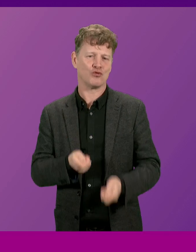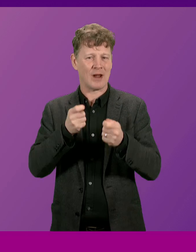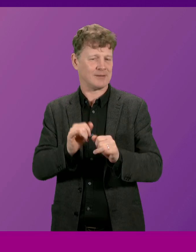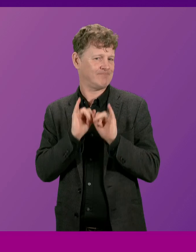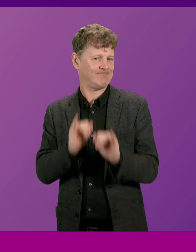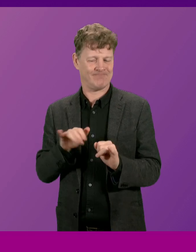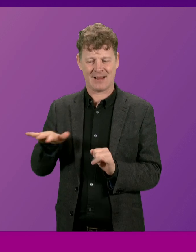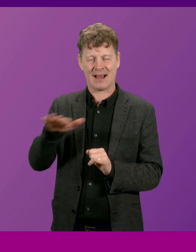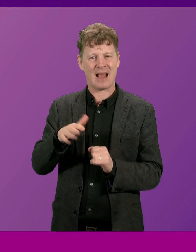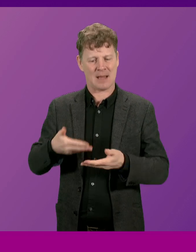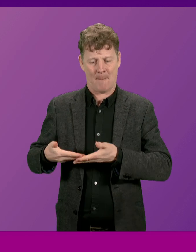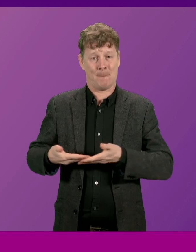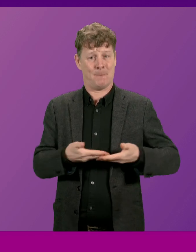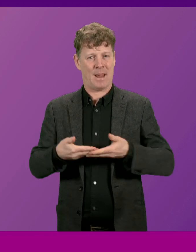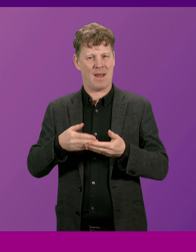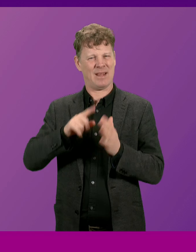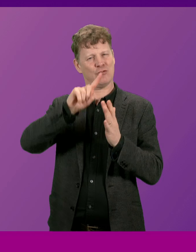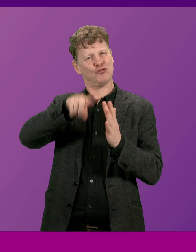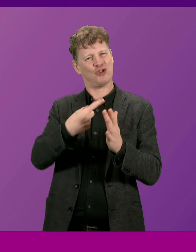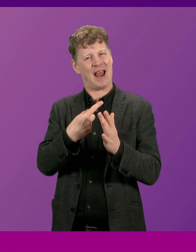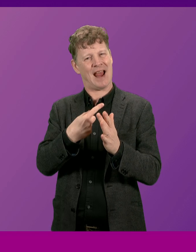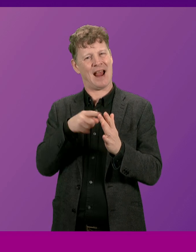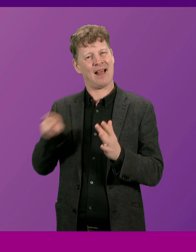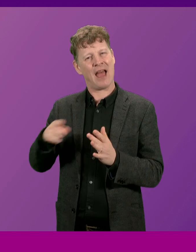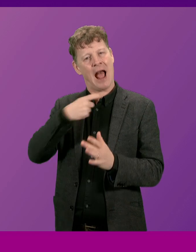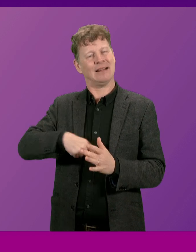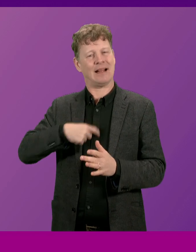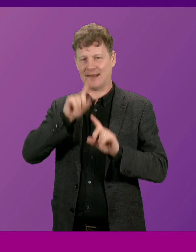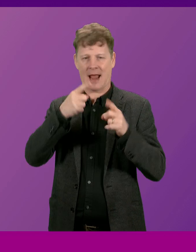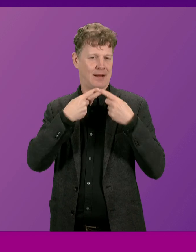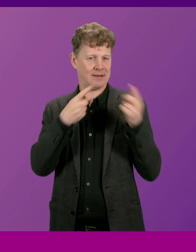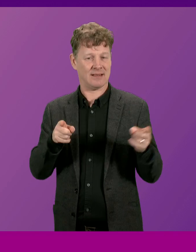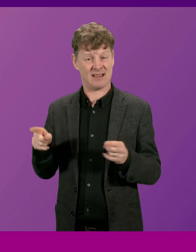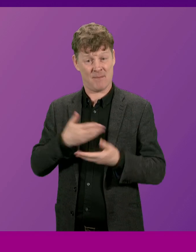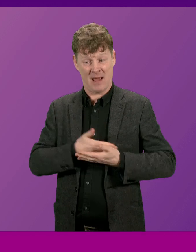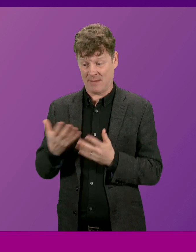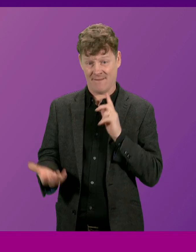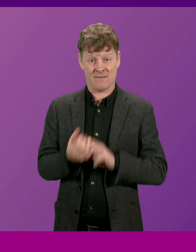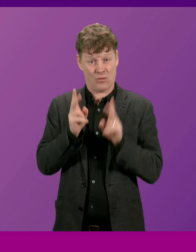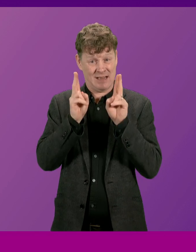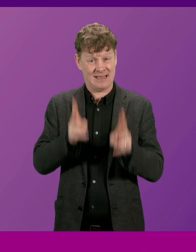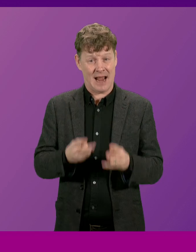baby J, whose identity cannot be disclosed. Baby J was found dead in West Lothian 10 years ago.